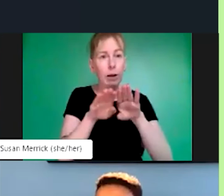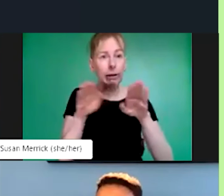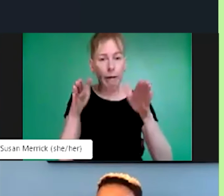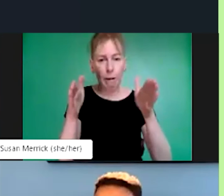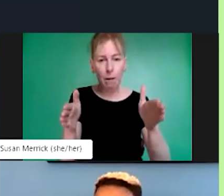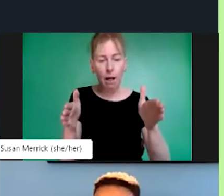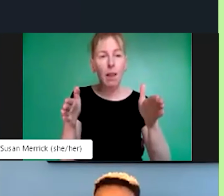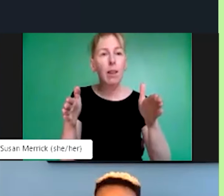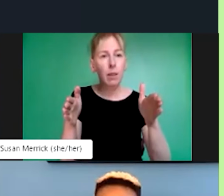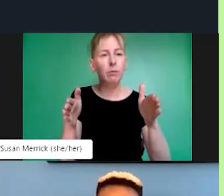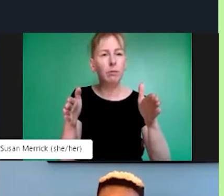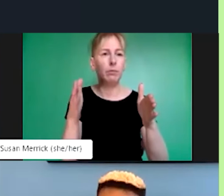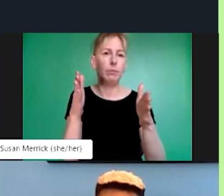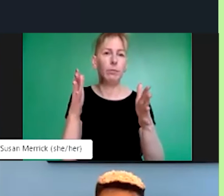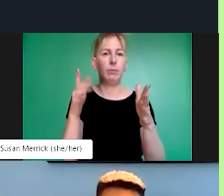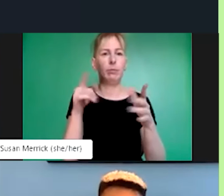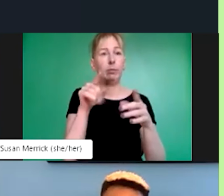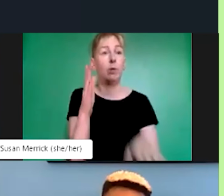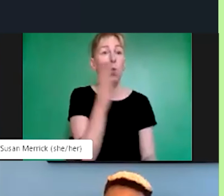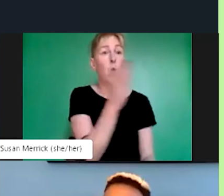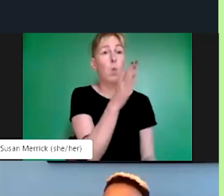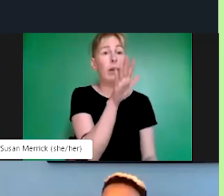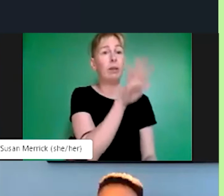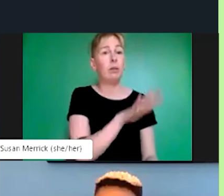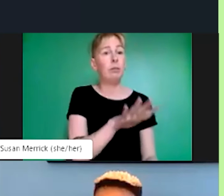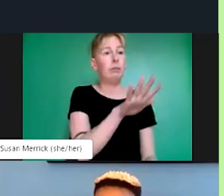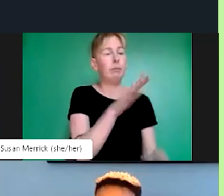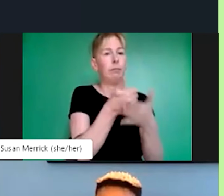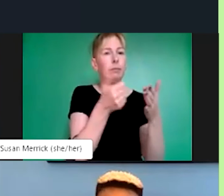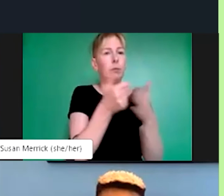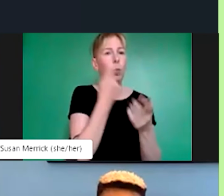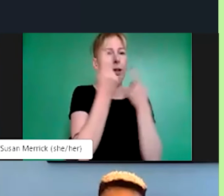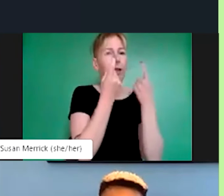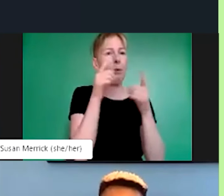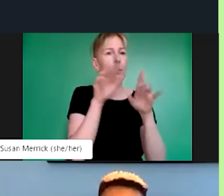very western form, and how in African culture and traditions we –